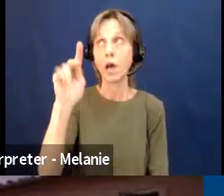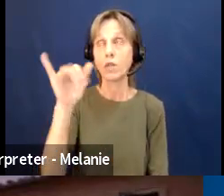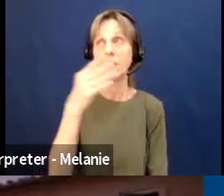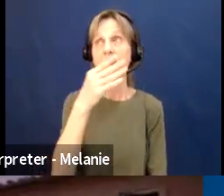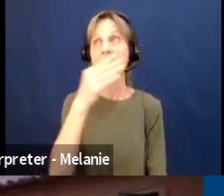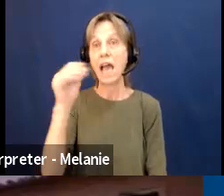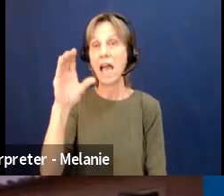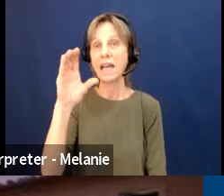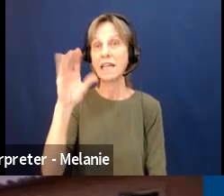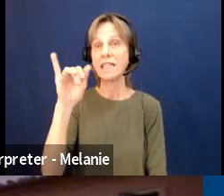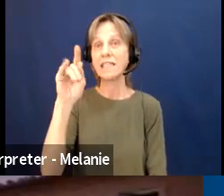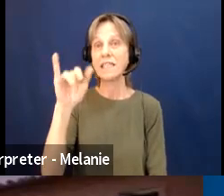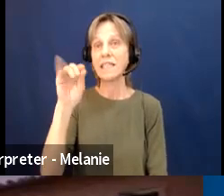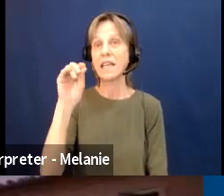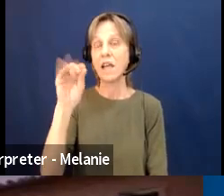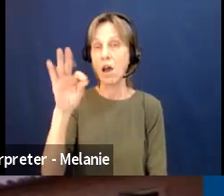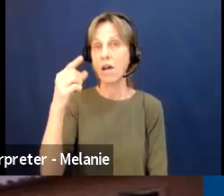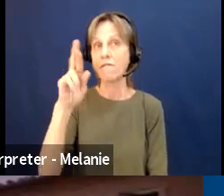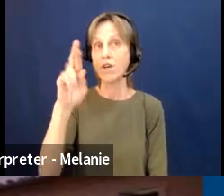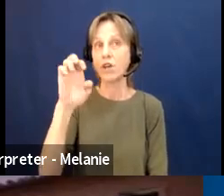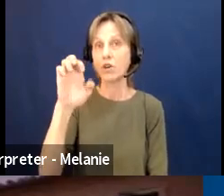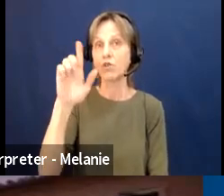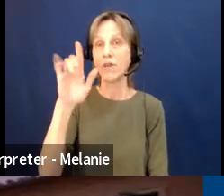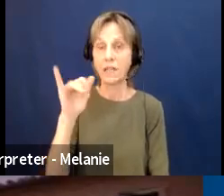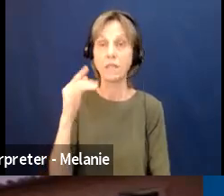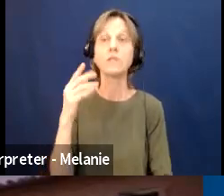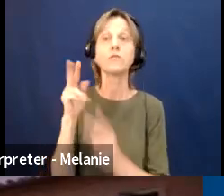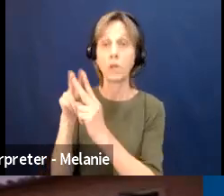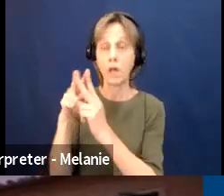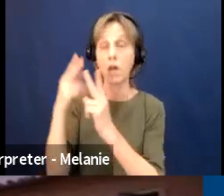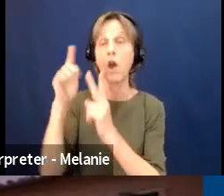and so those sponsors have actually decided to step forward to bringing monies to the table